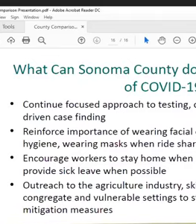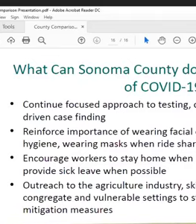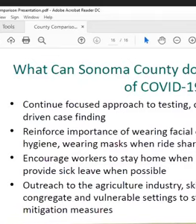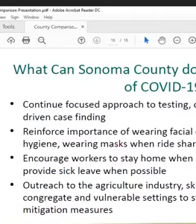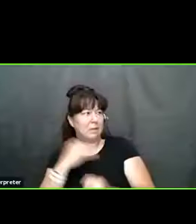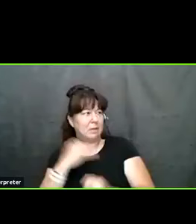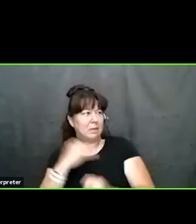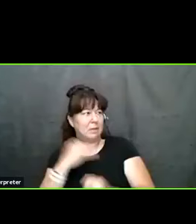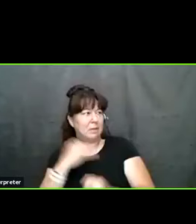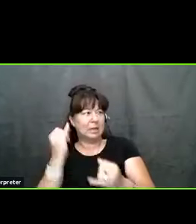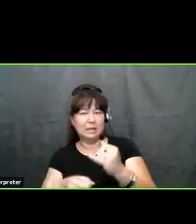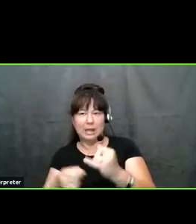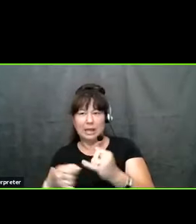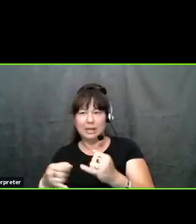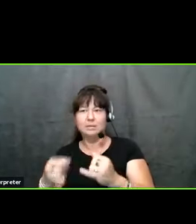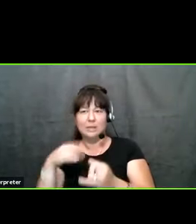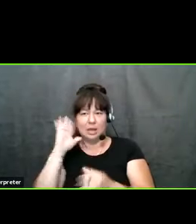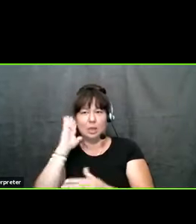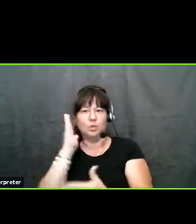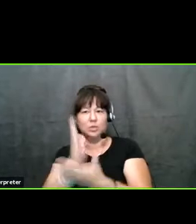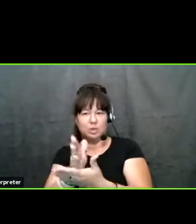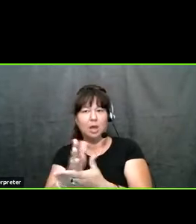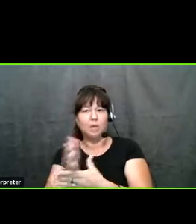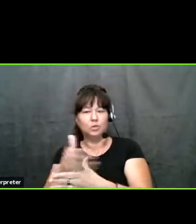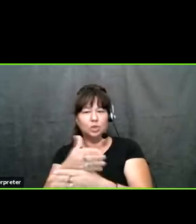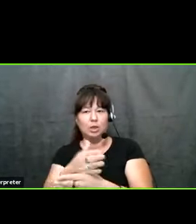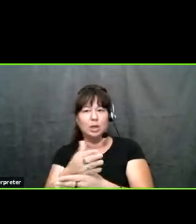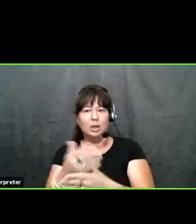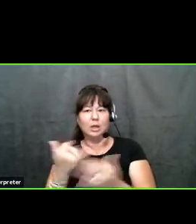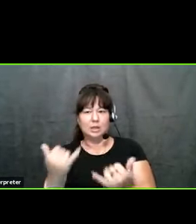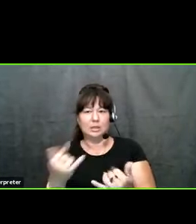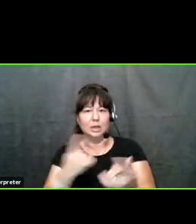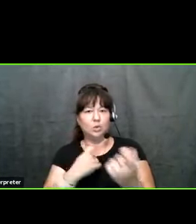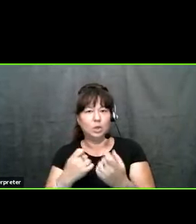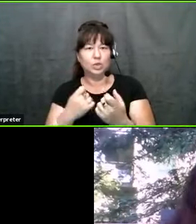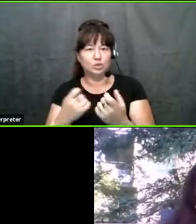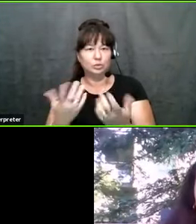Stop sharing and we can take questions now.